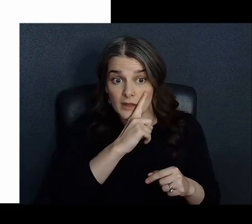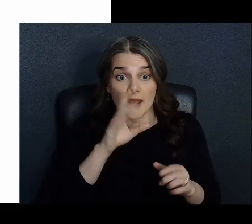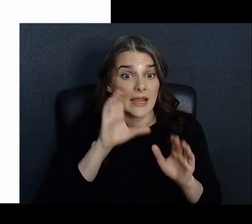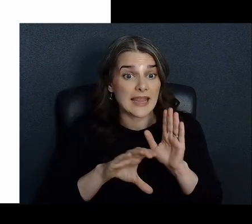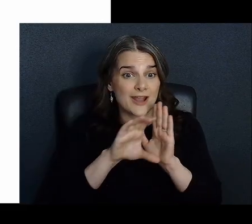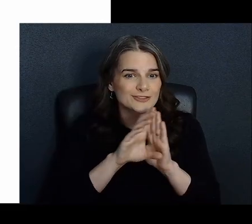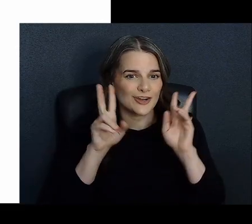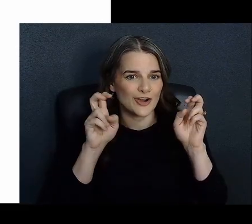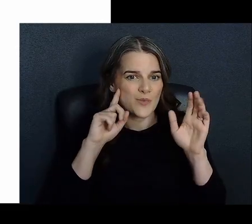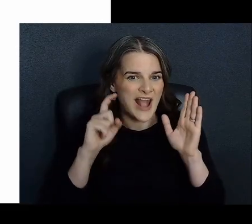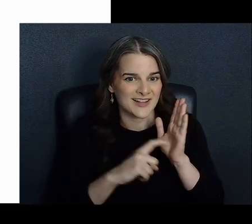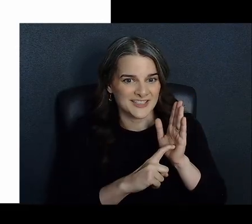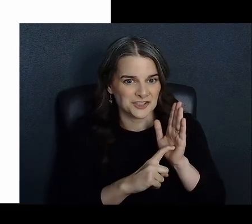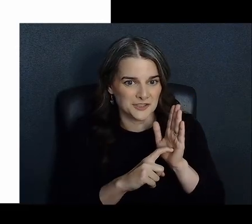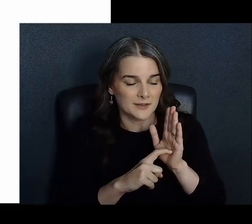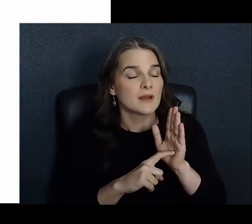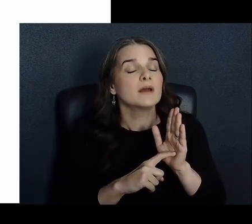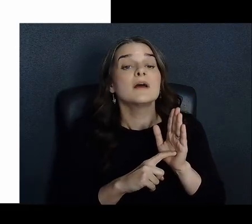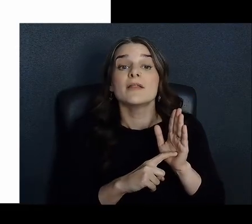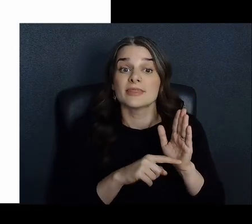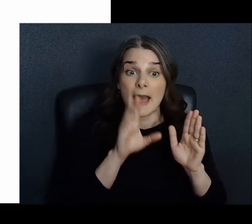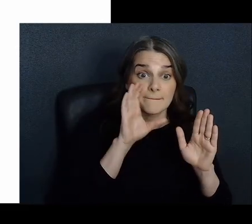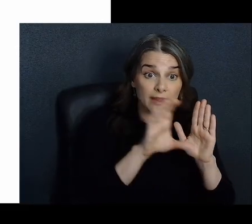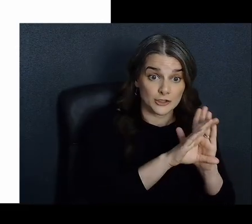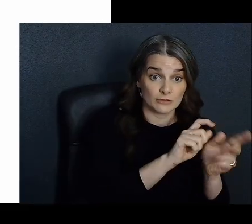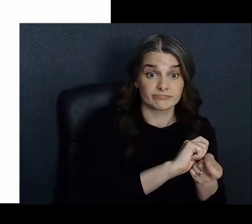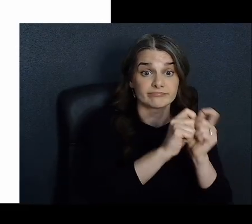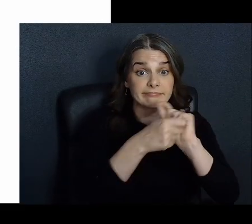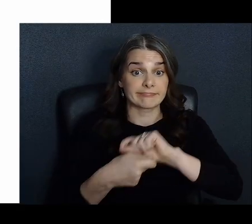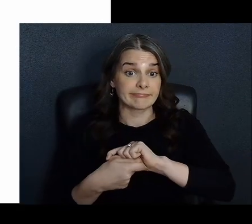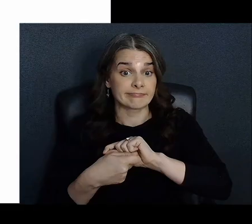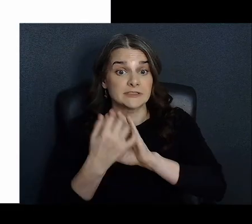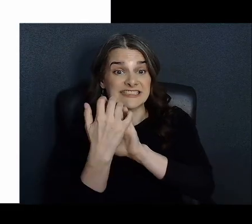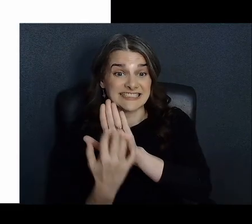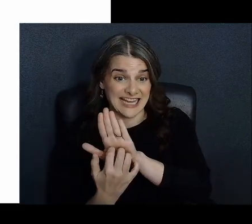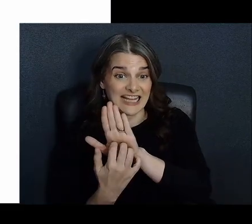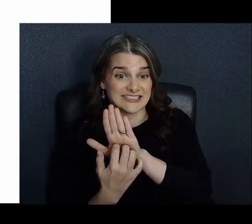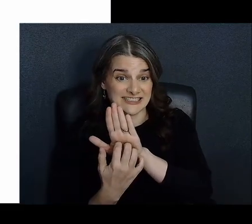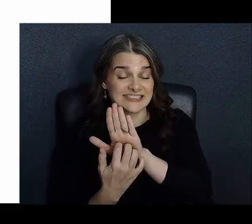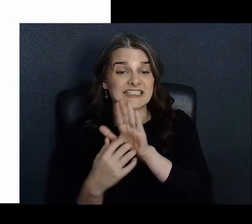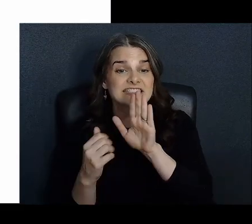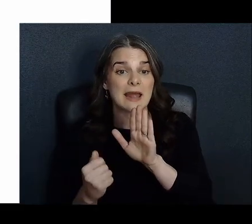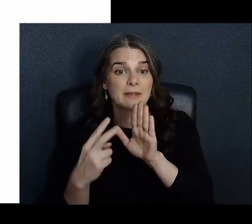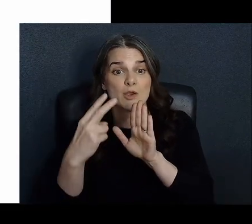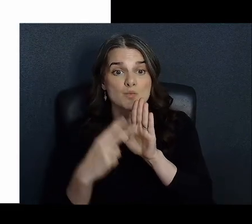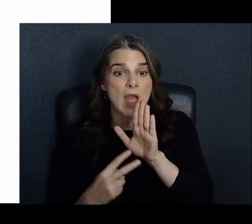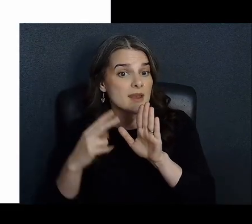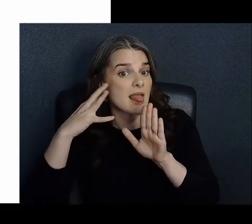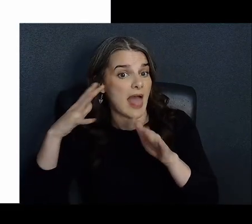back into text that can be read aloud on the screen. It also can be magnified and you can